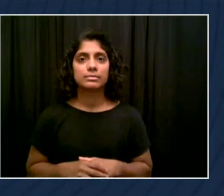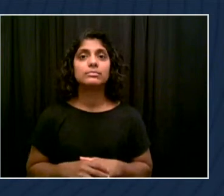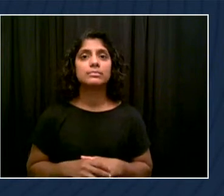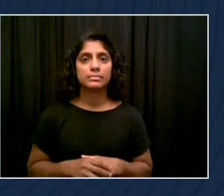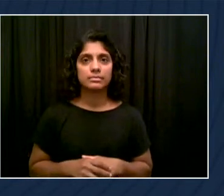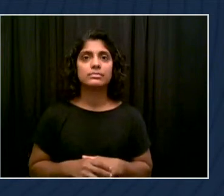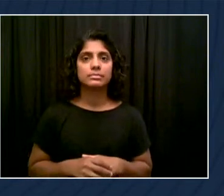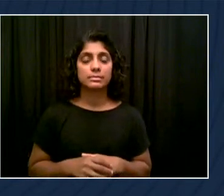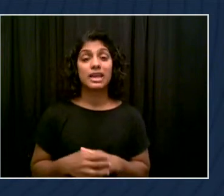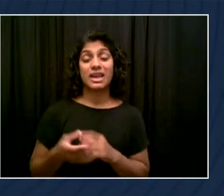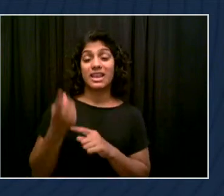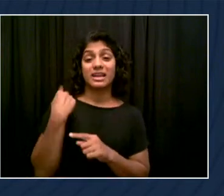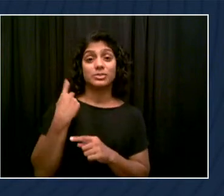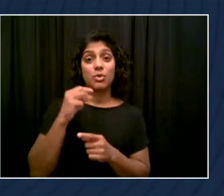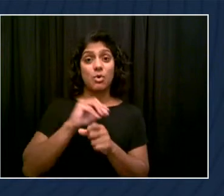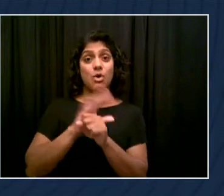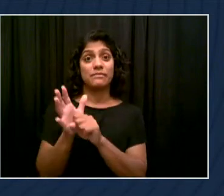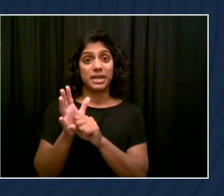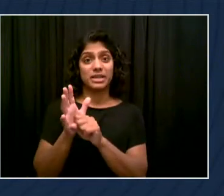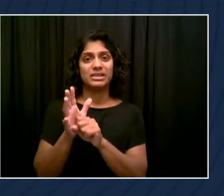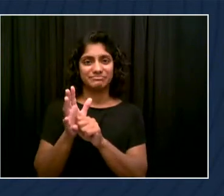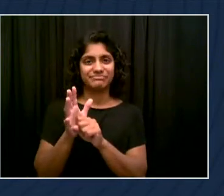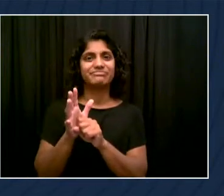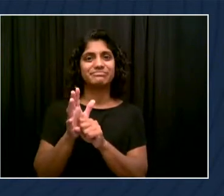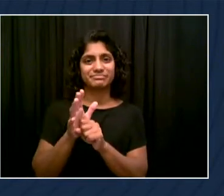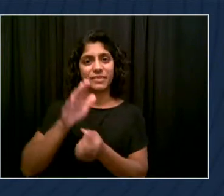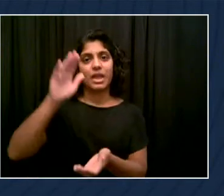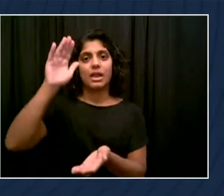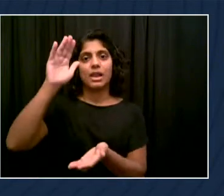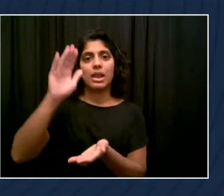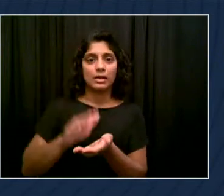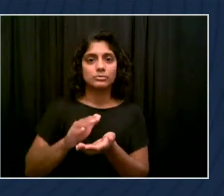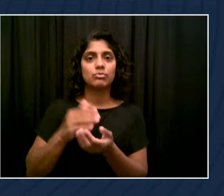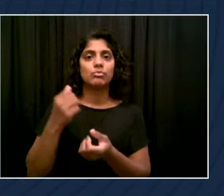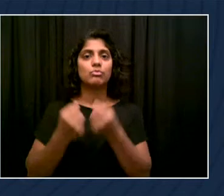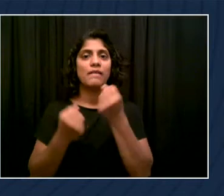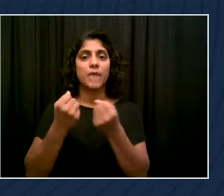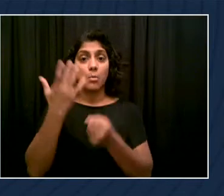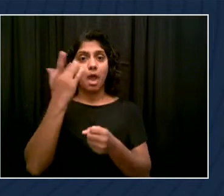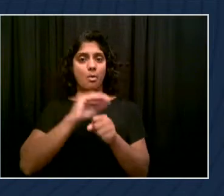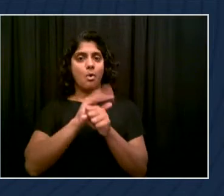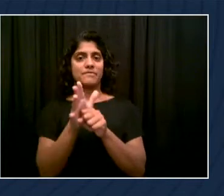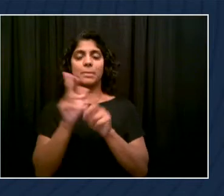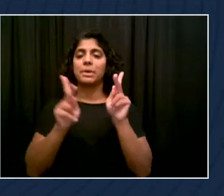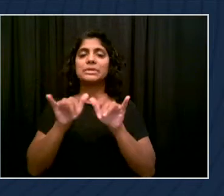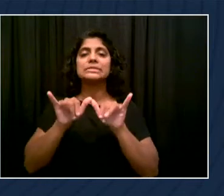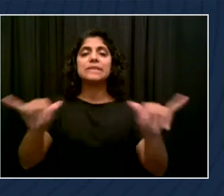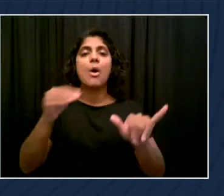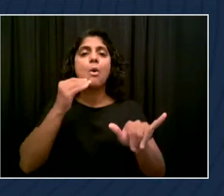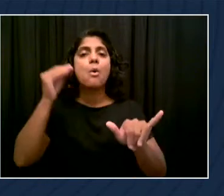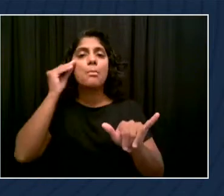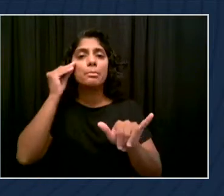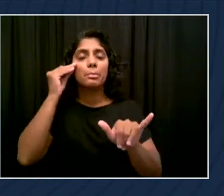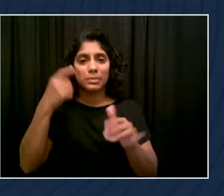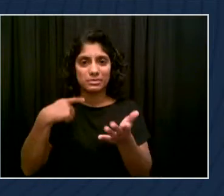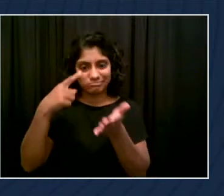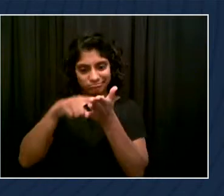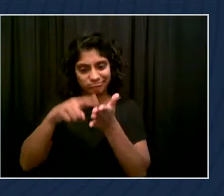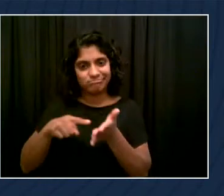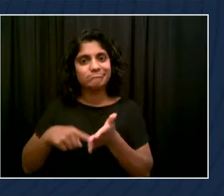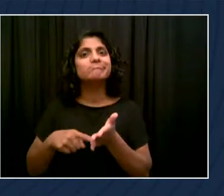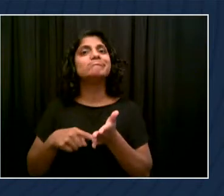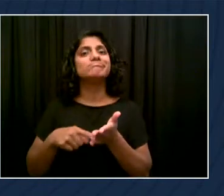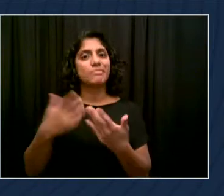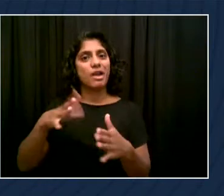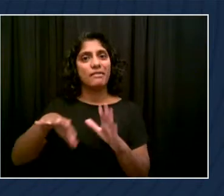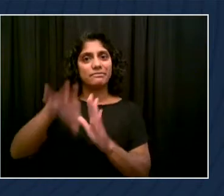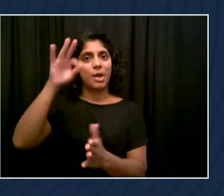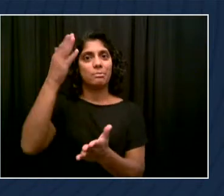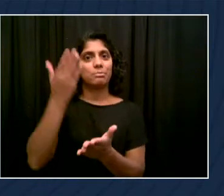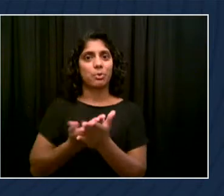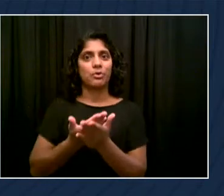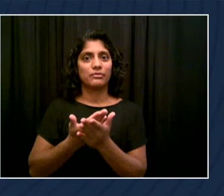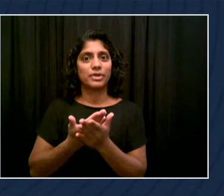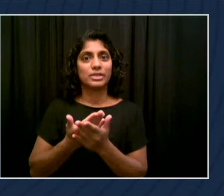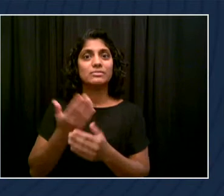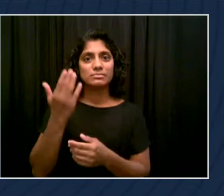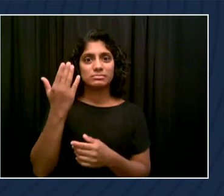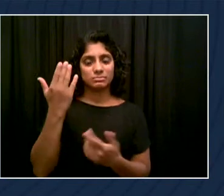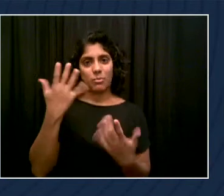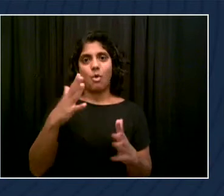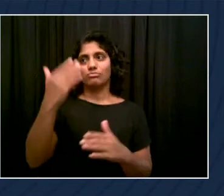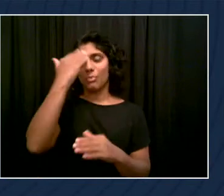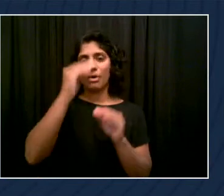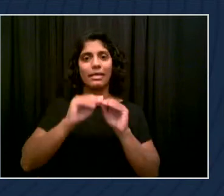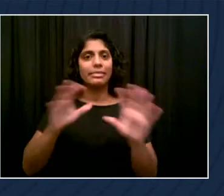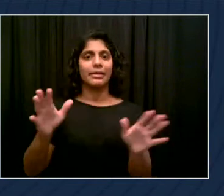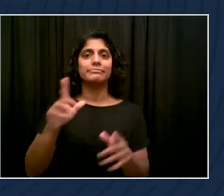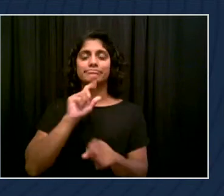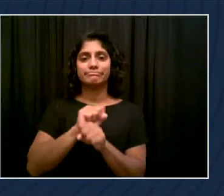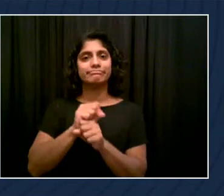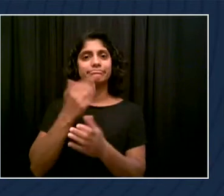IT ONDE.